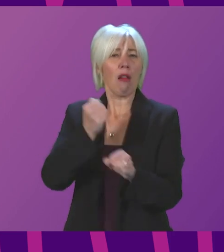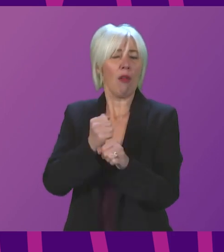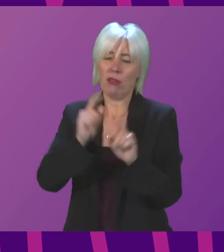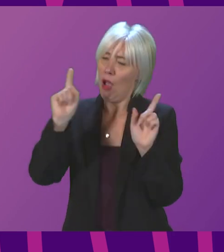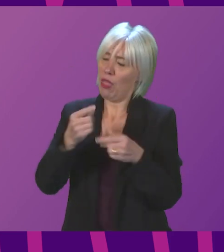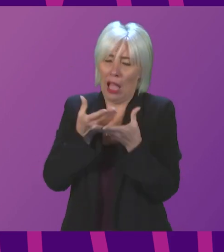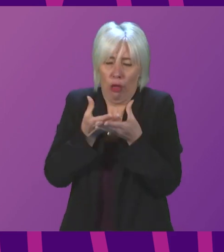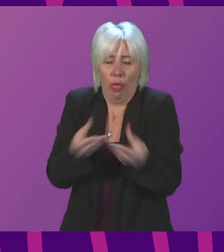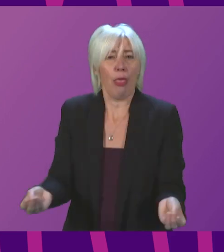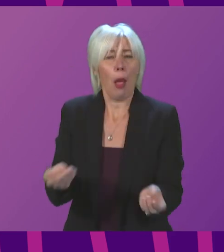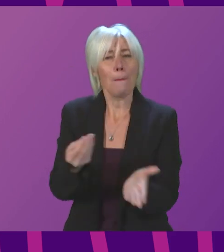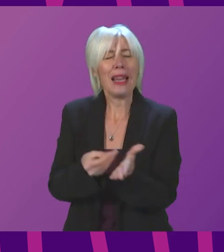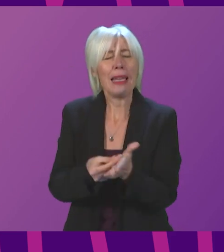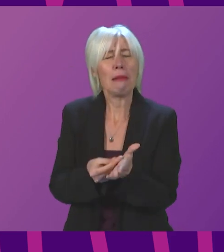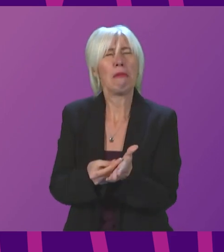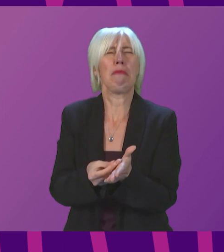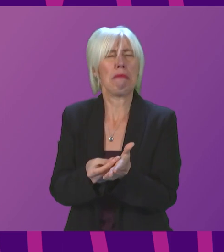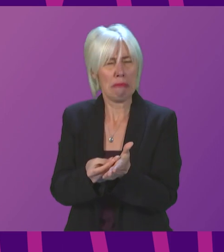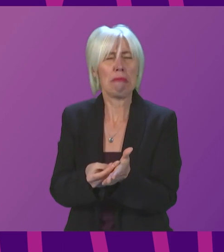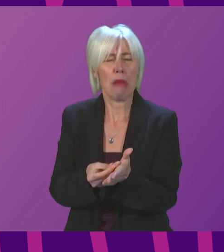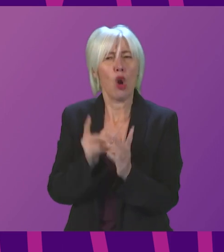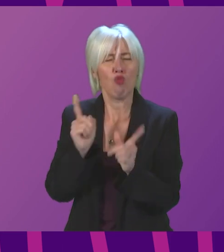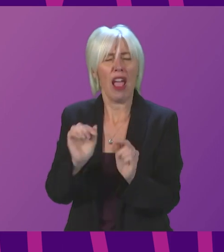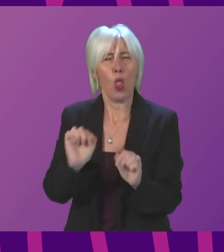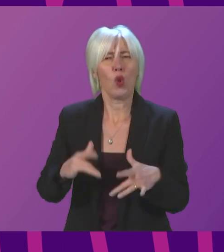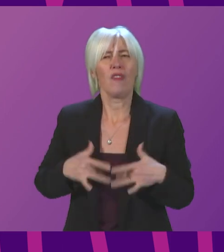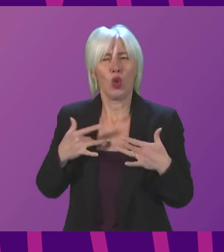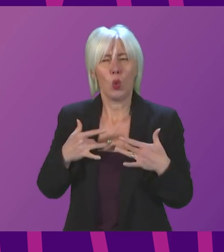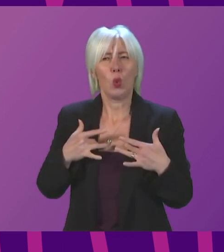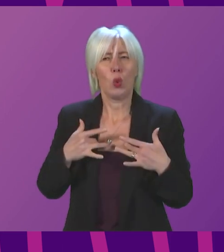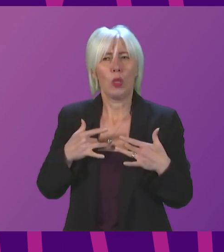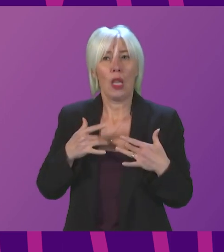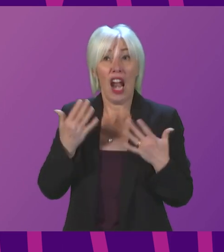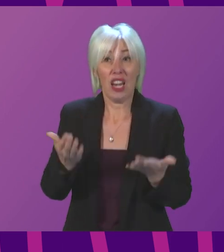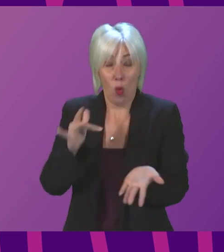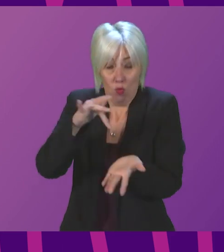Now that those extreme economic views are at the heart of her Government, is not it